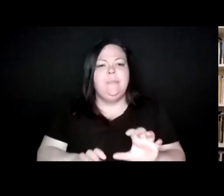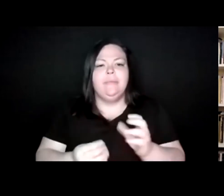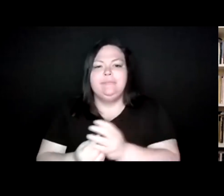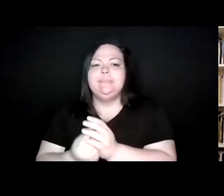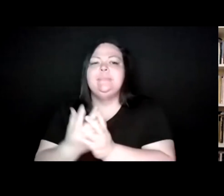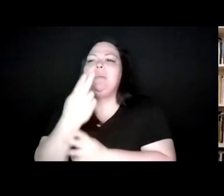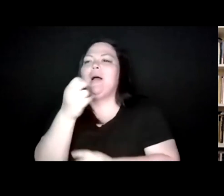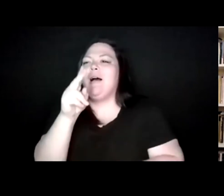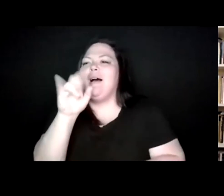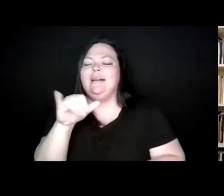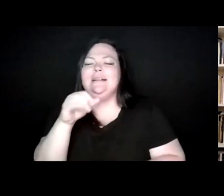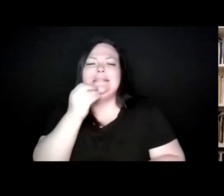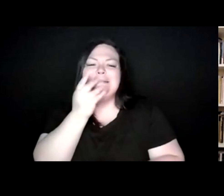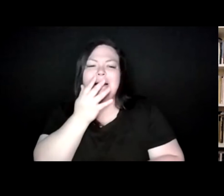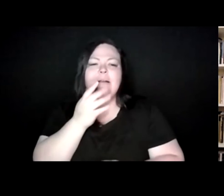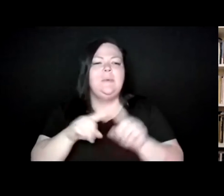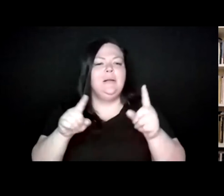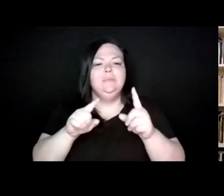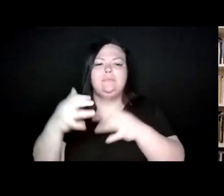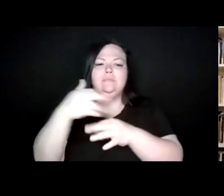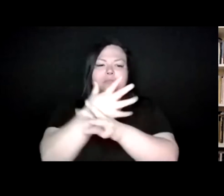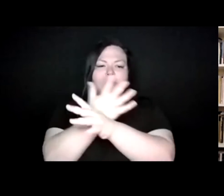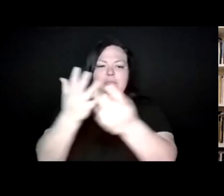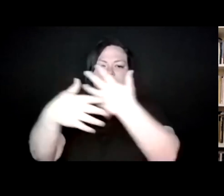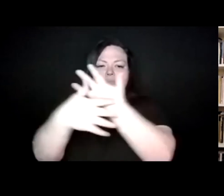The vine trailed up and over all/ of the unseen walls. /